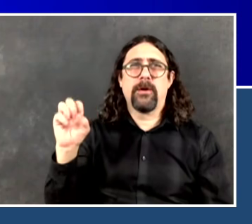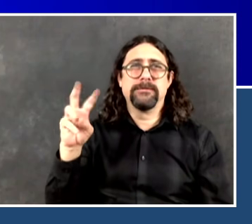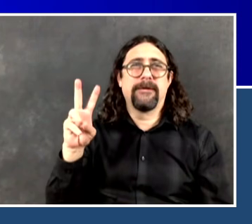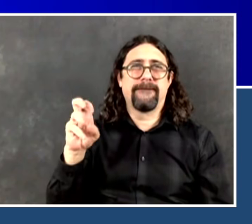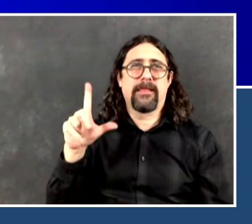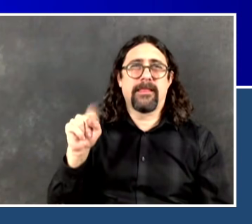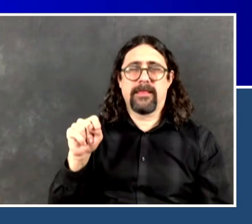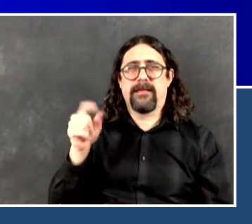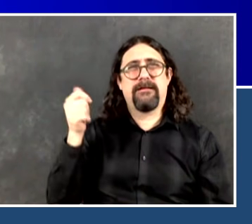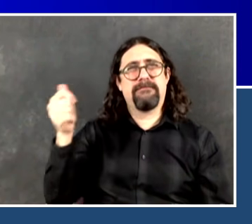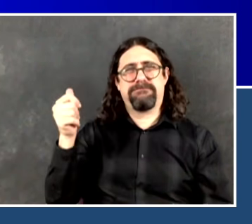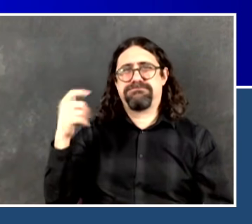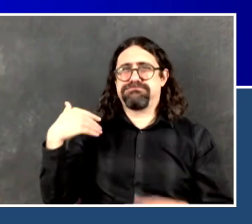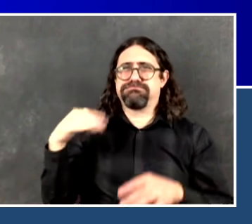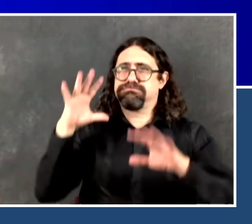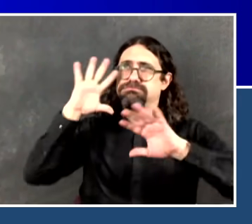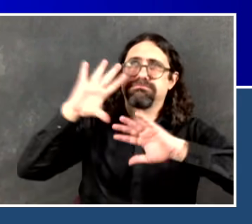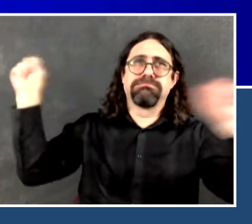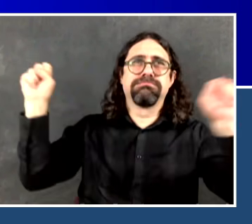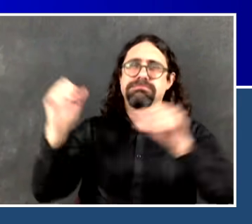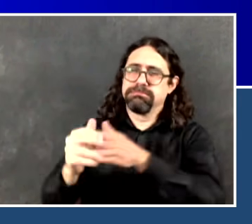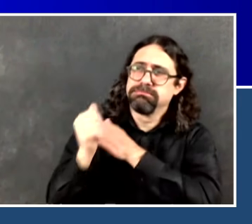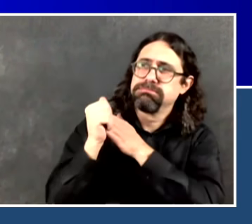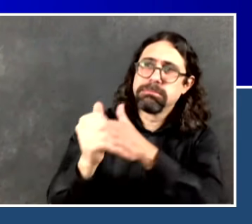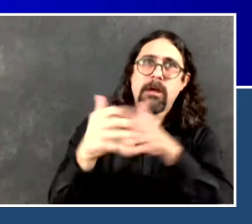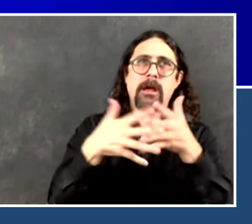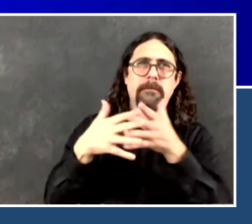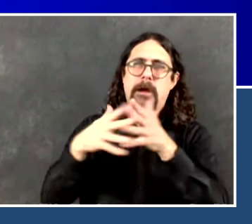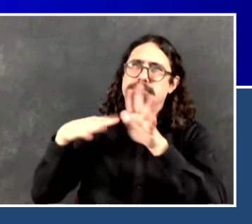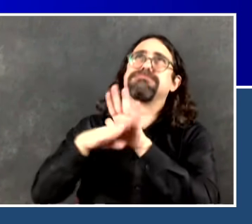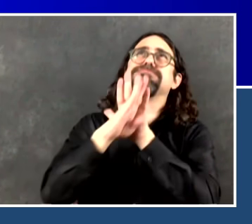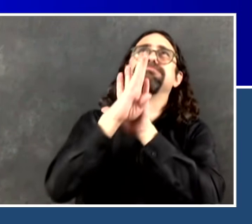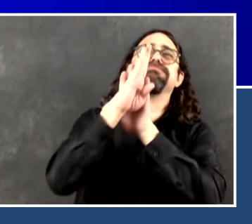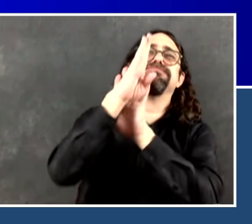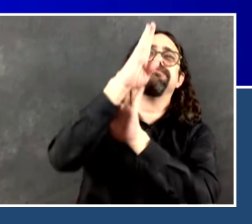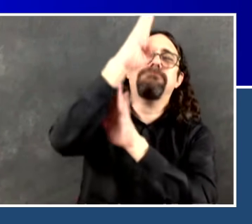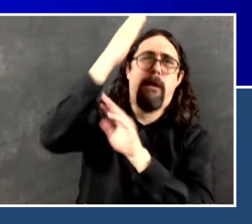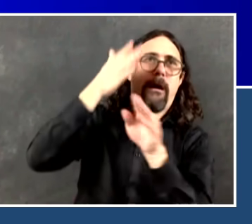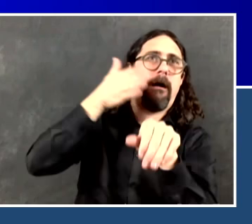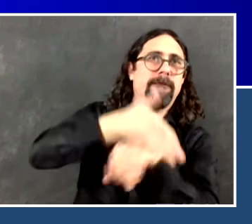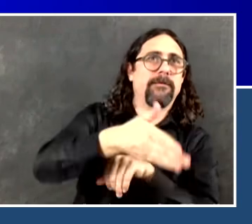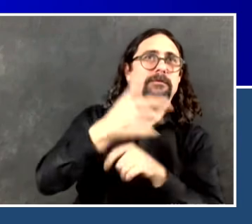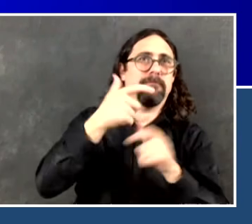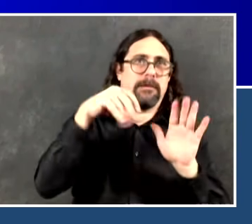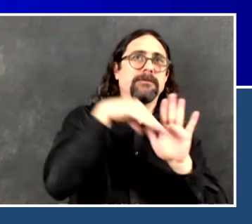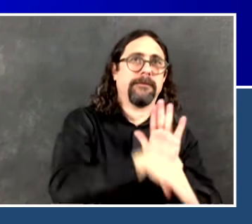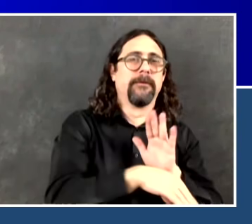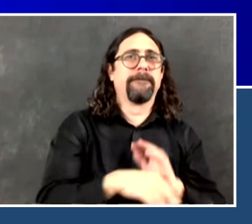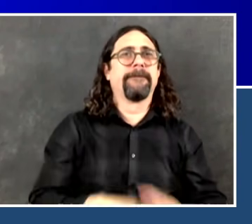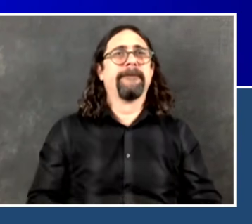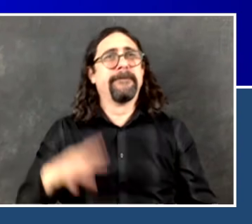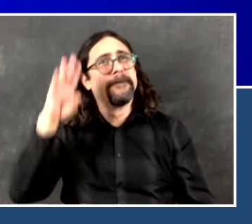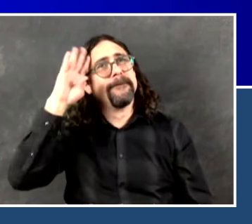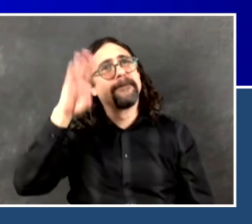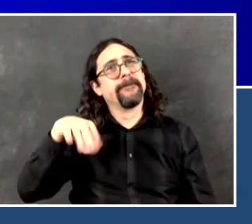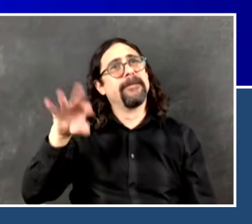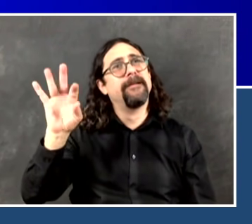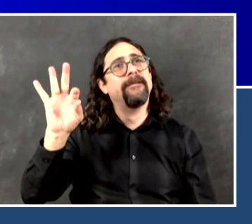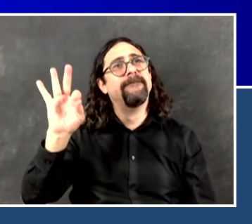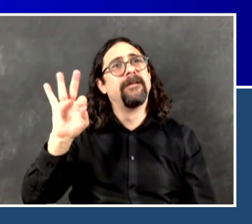JUST REBUILD WHAT WAS HAPPENGIN HTATAY D BEFORE THE STOCK MARKET CRASHED IN 1929. I WANT YOU TO